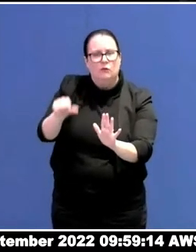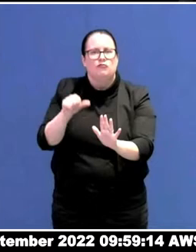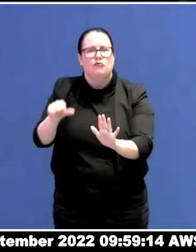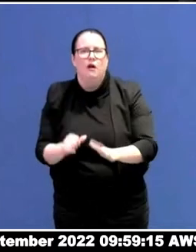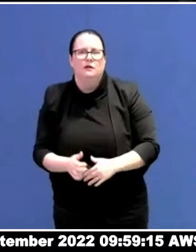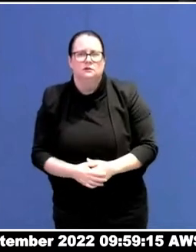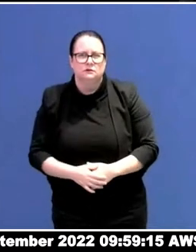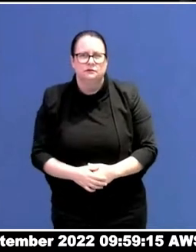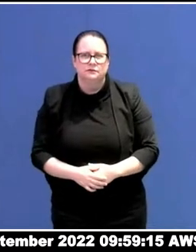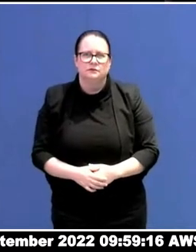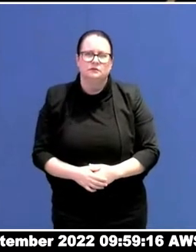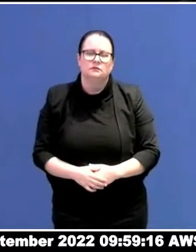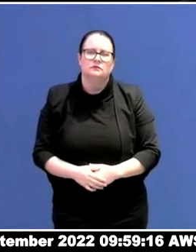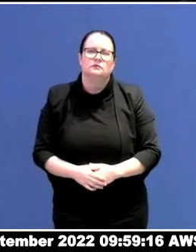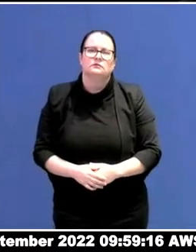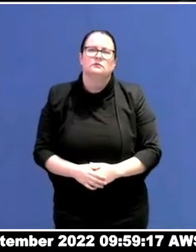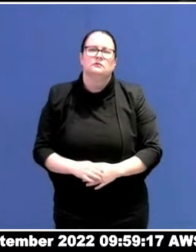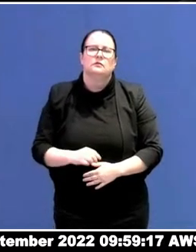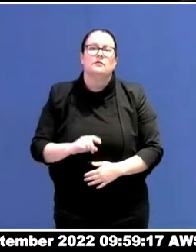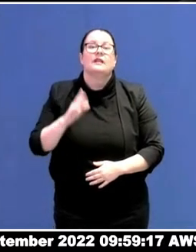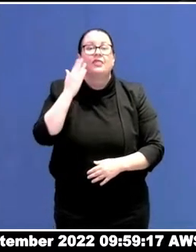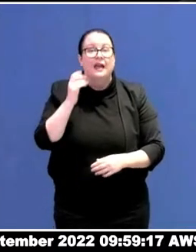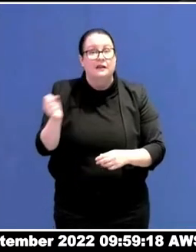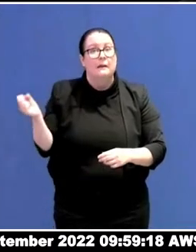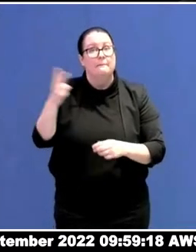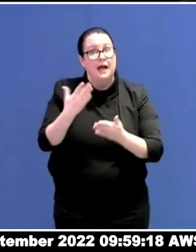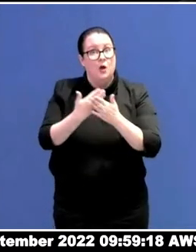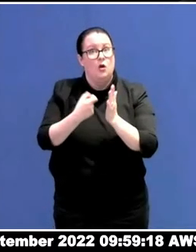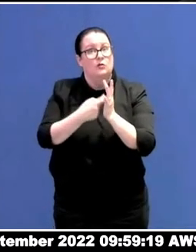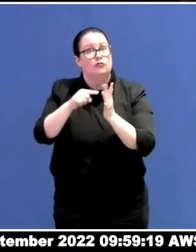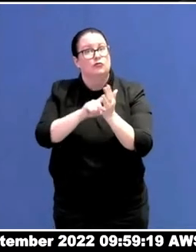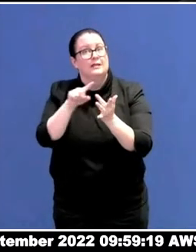And that eventually led to Ritalin being prescribed again, didn't it? That is correct, yes.